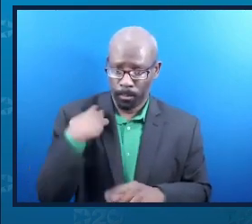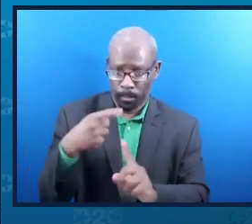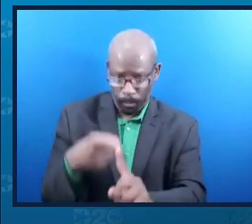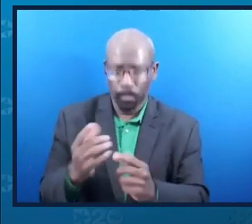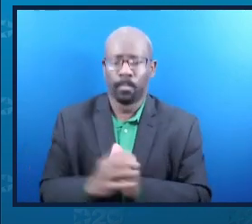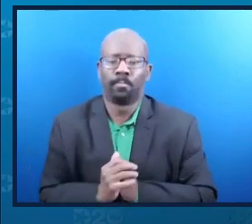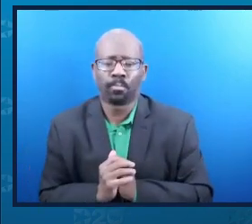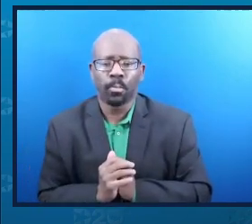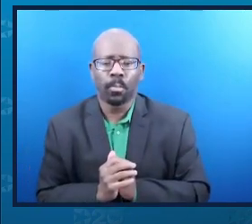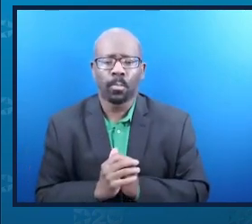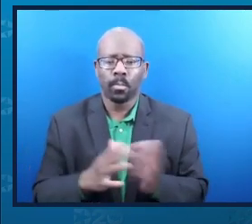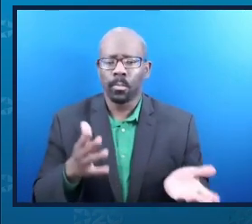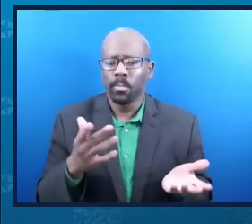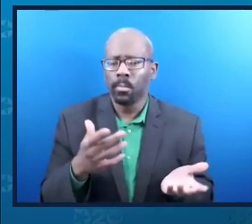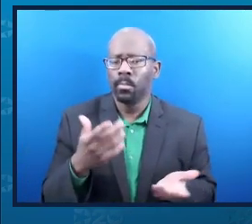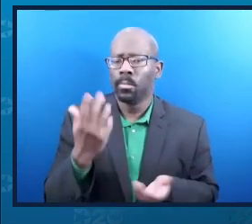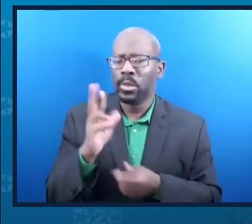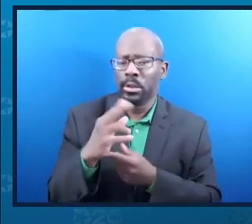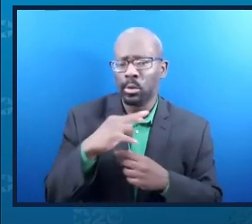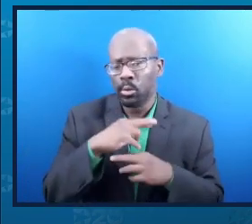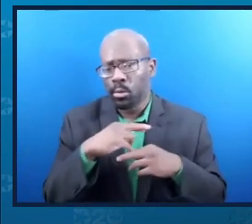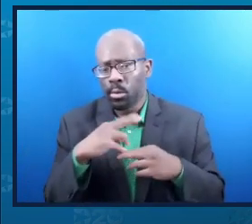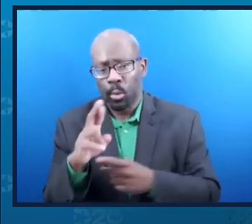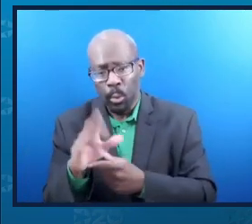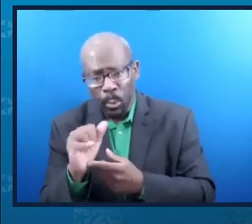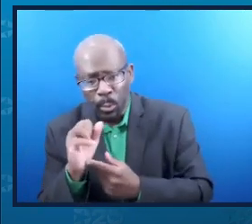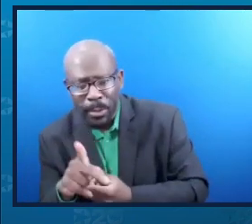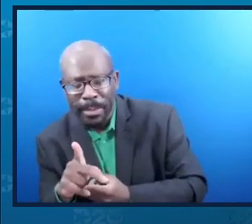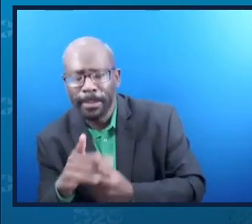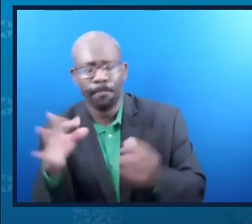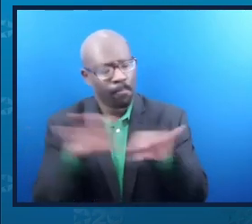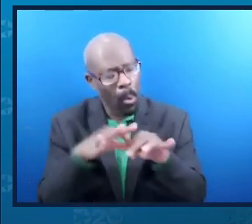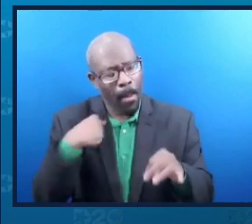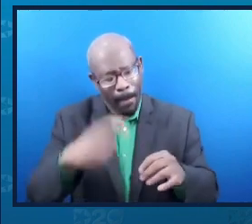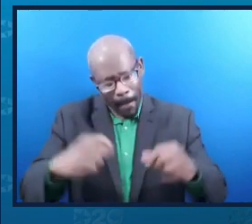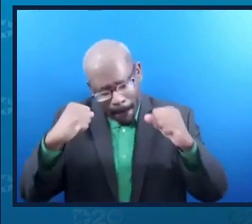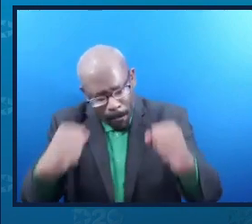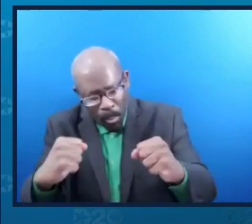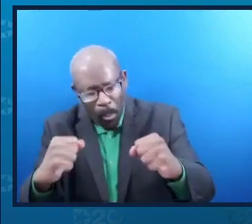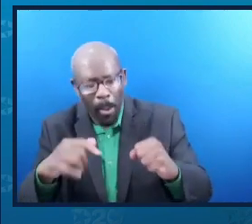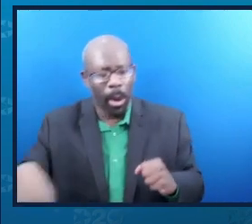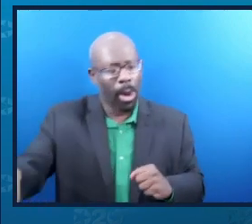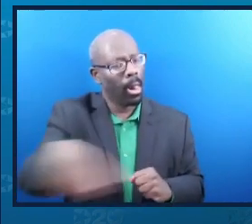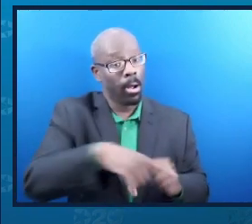PROTECT OUR NATION, AS POLITICAL